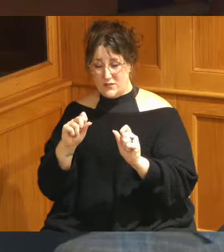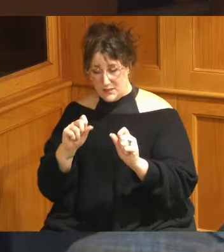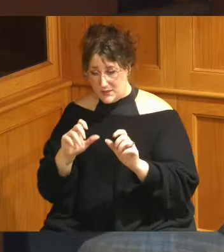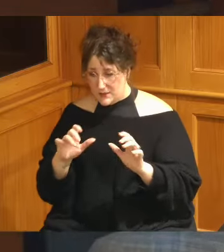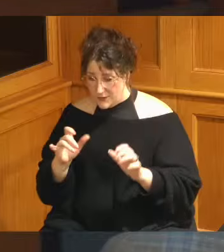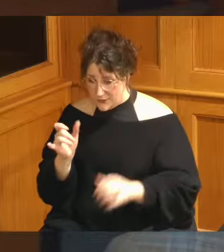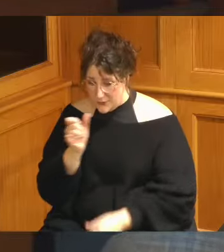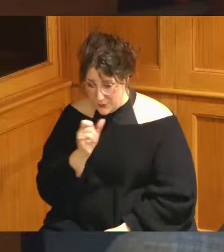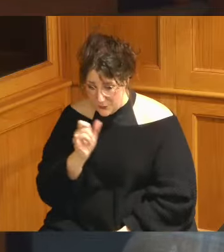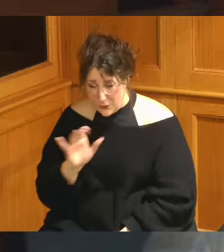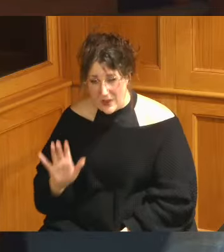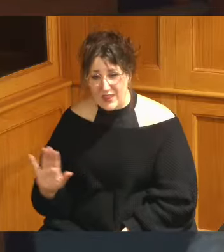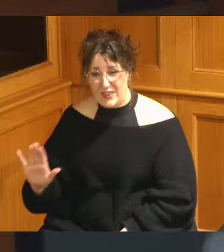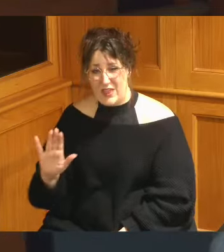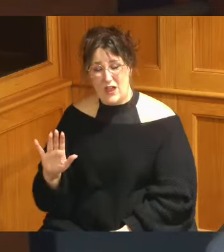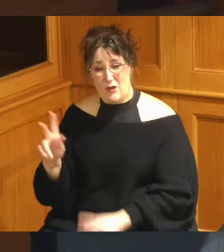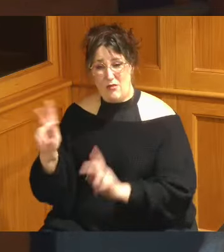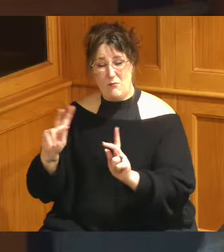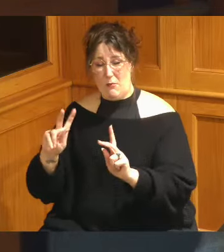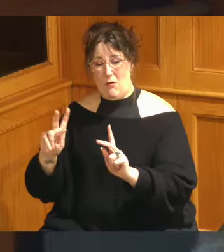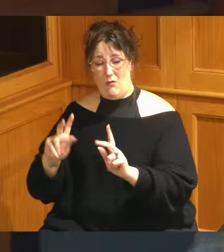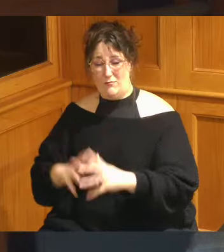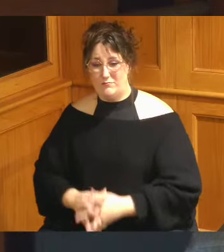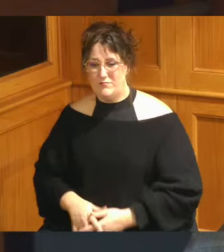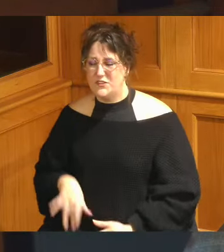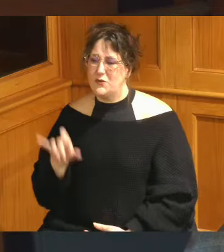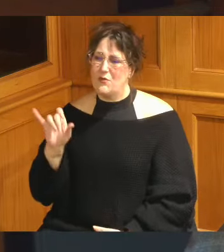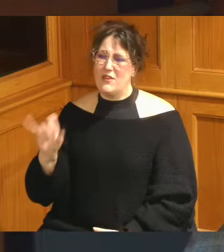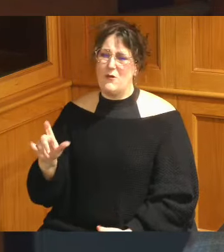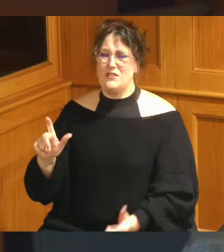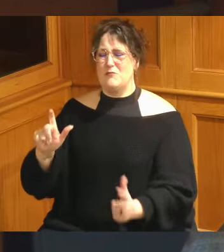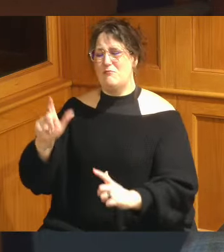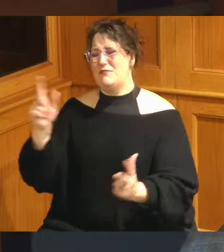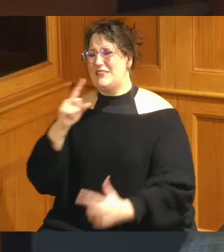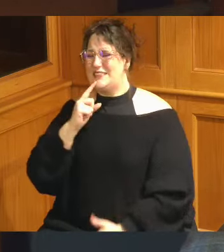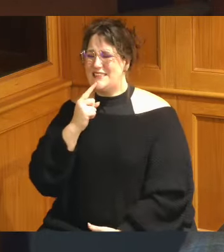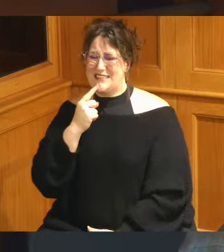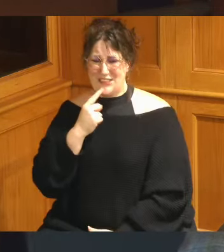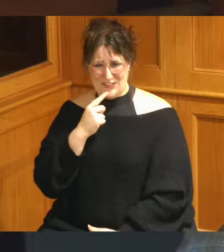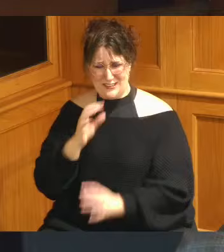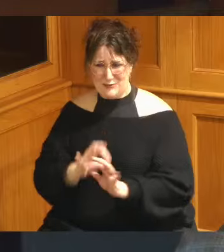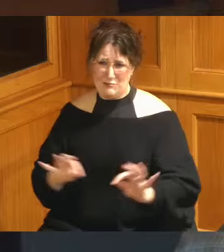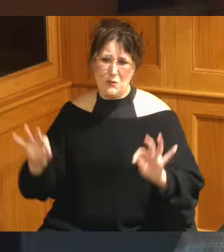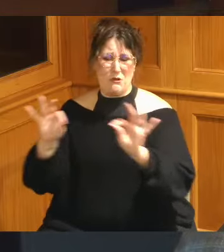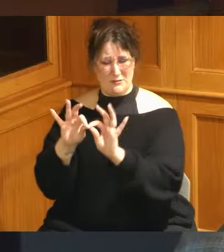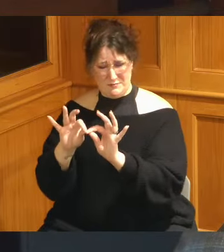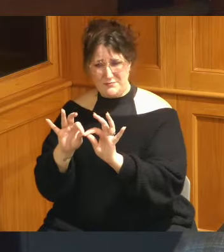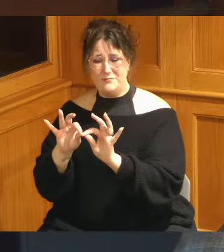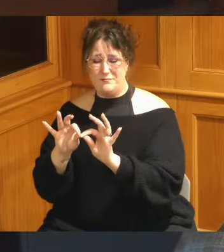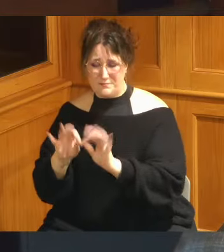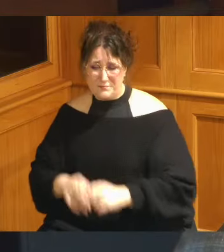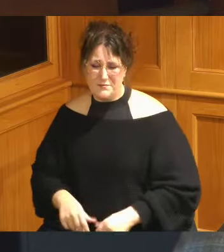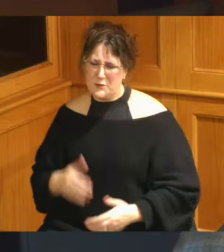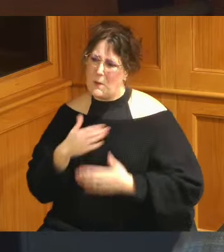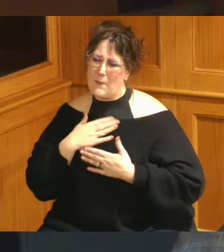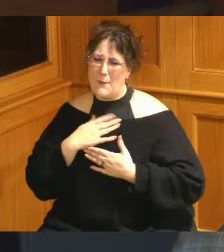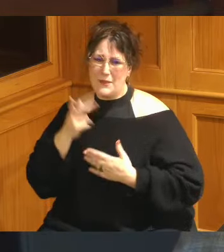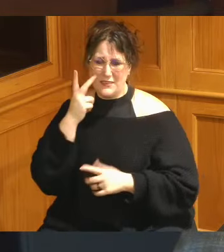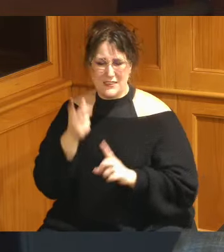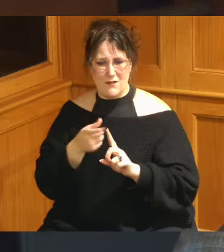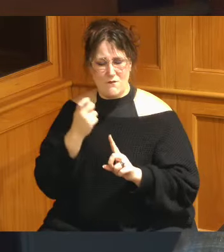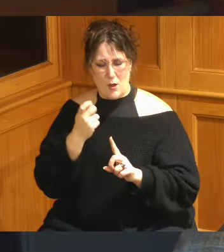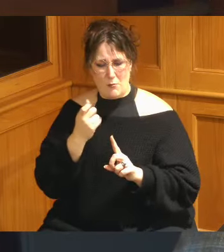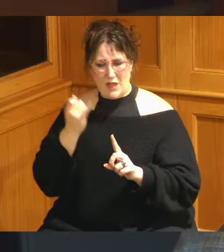things that are happening. So that was a huge huge deal. and so was happy to see it go from you know